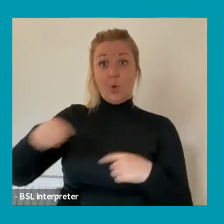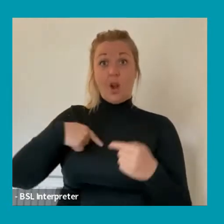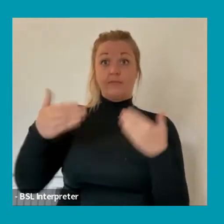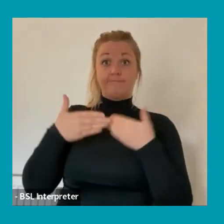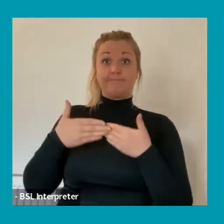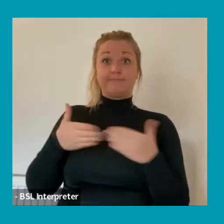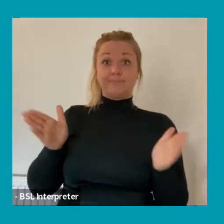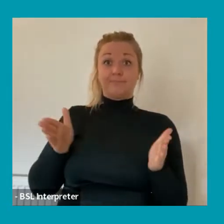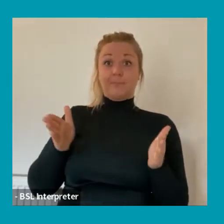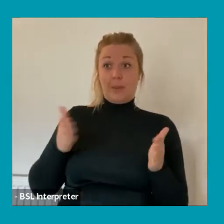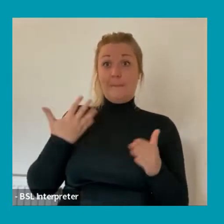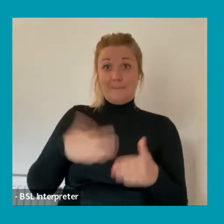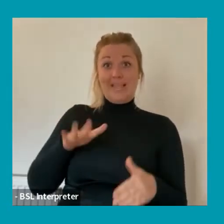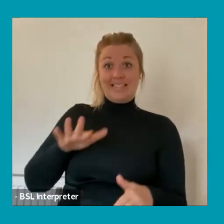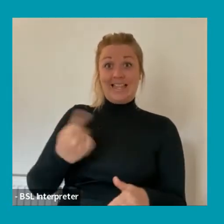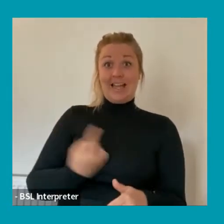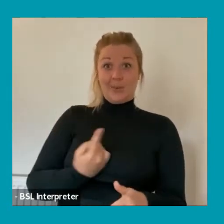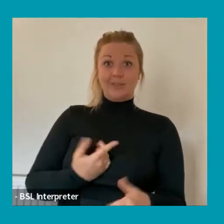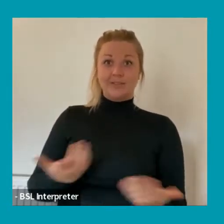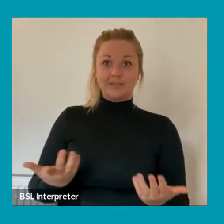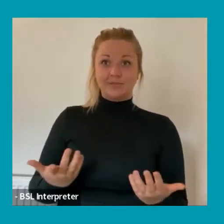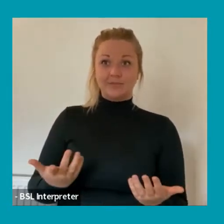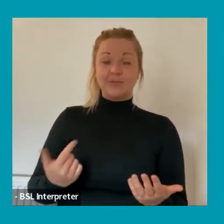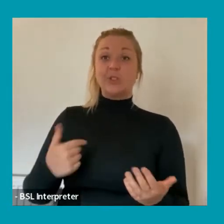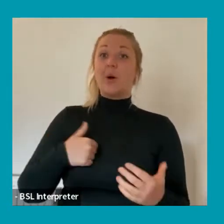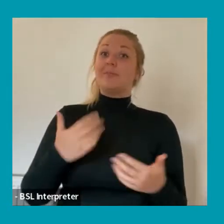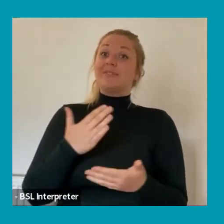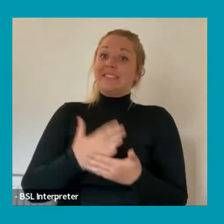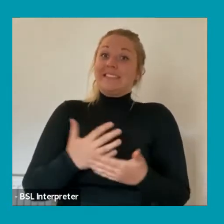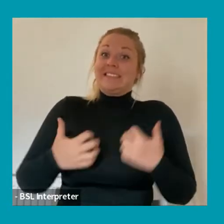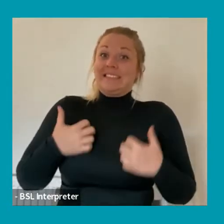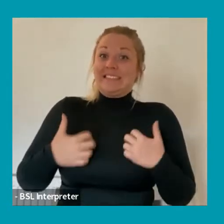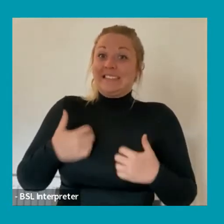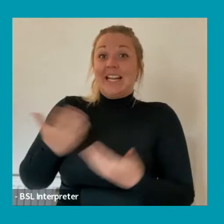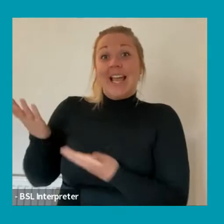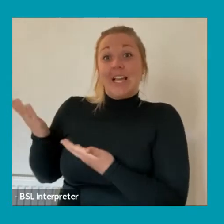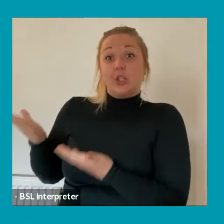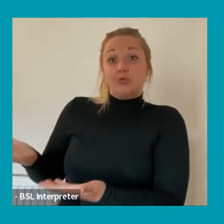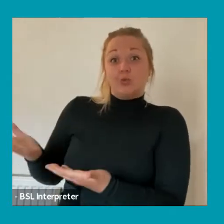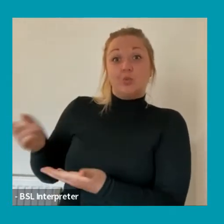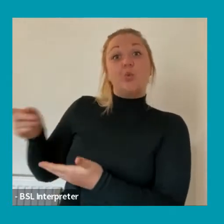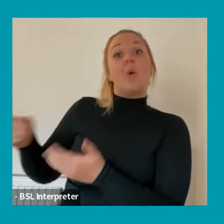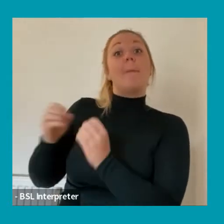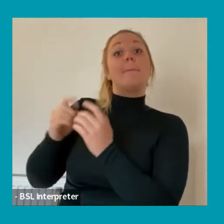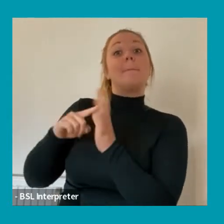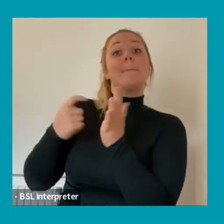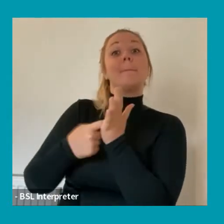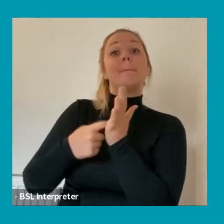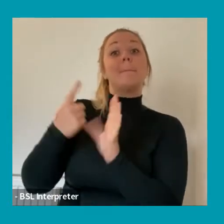I'm thrilled to introduce to you to Barry O'Donovan, from NHS England.